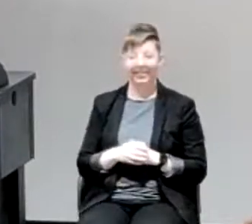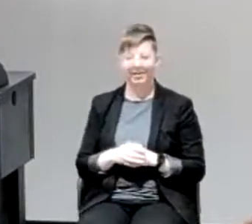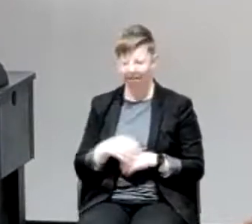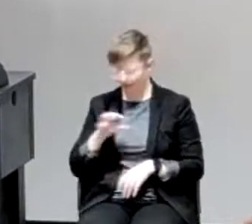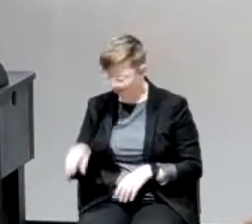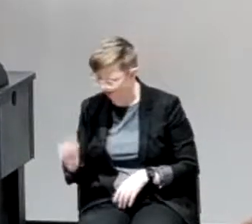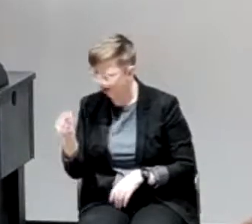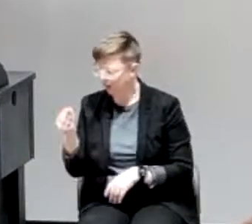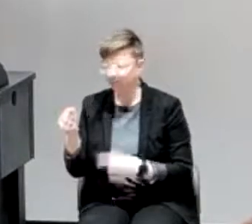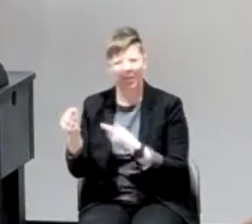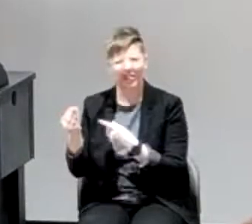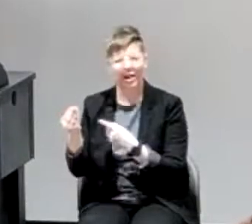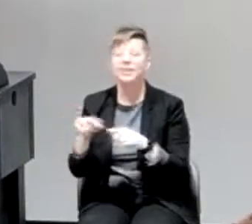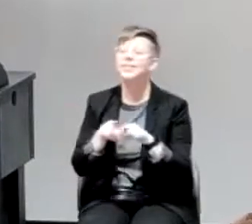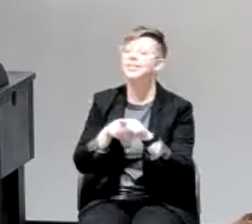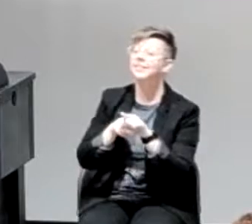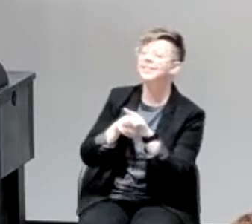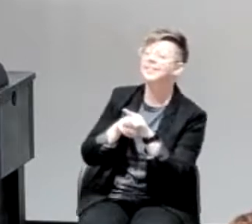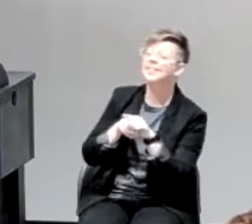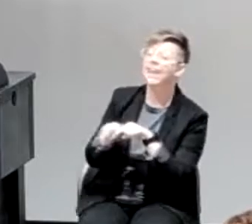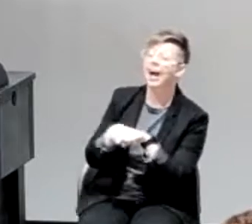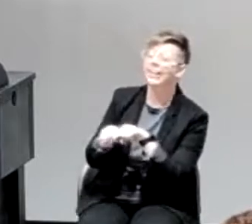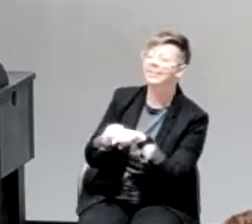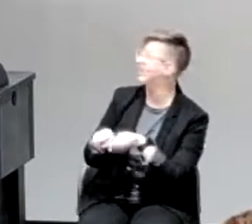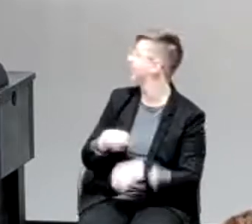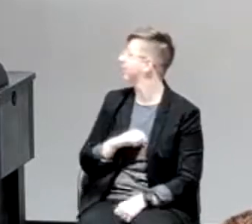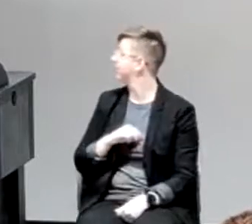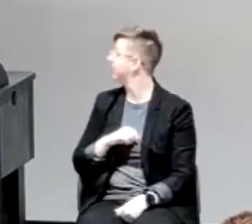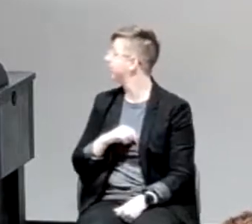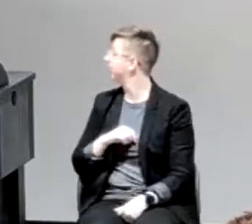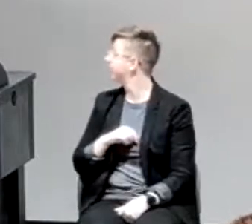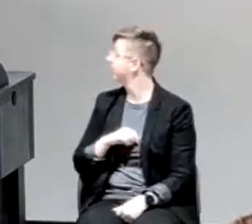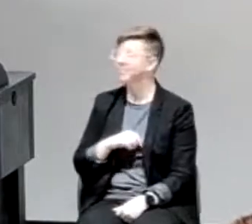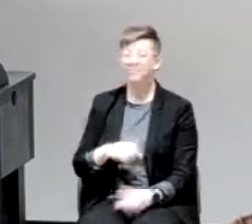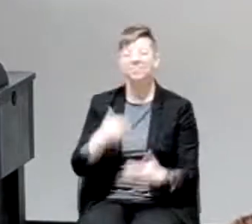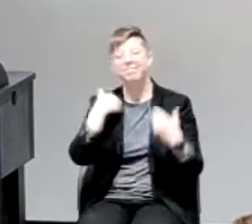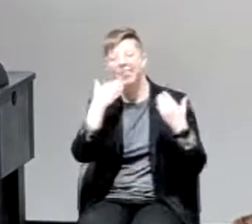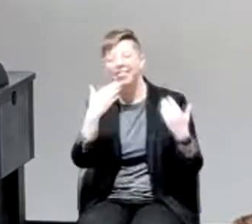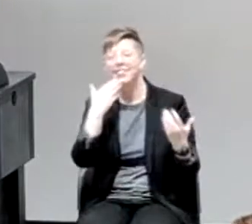Just some thing that's can populate your desk and inspire